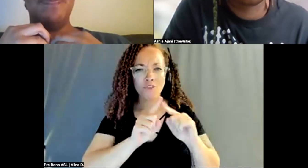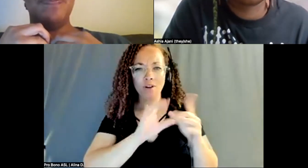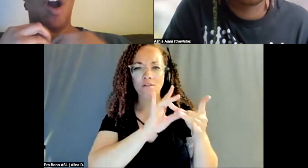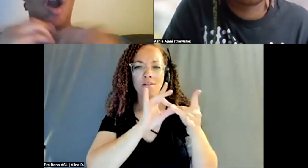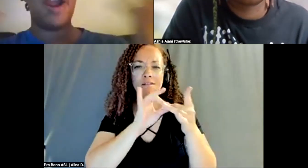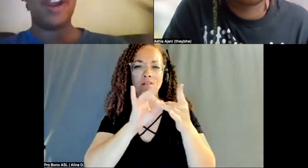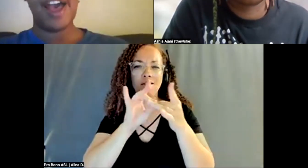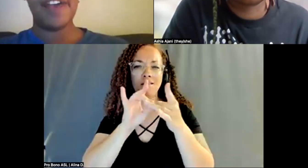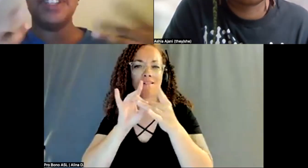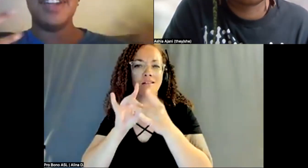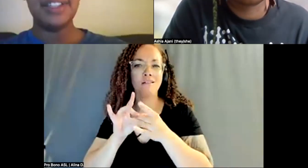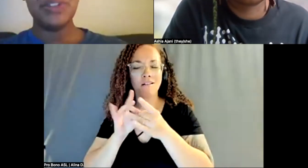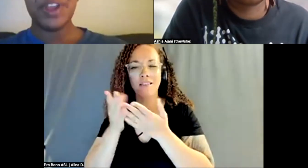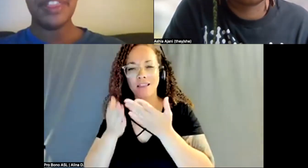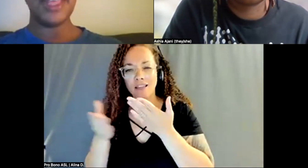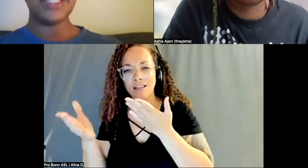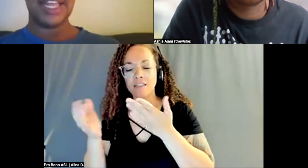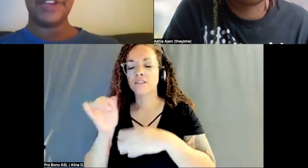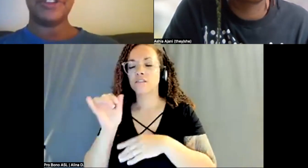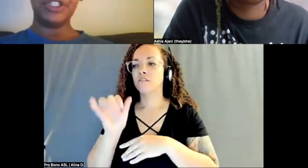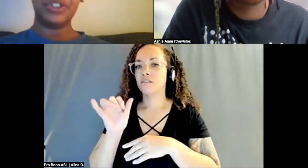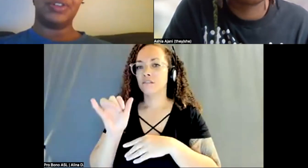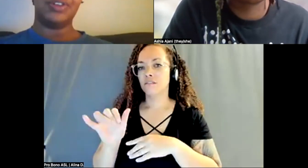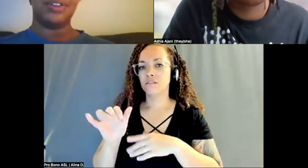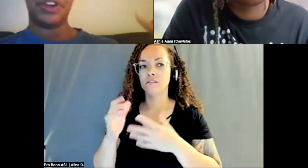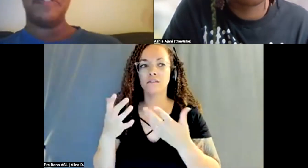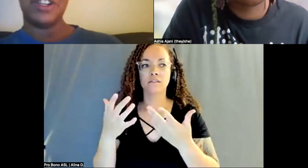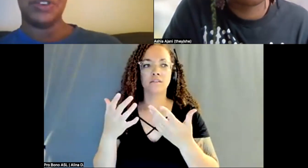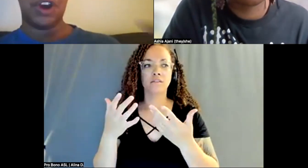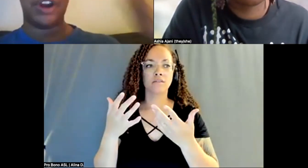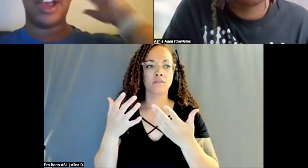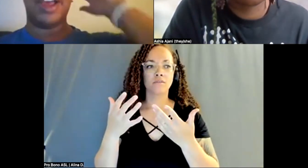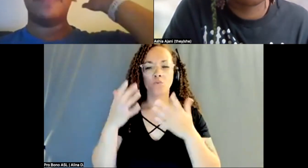archive to nest with. That's not like a traditional or conventional archive.